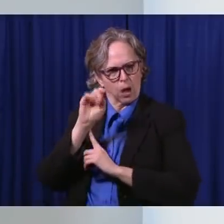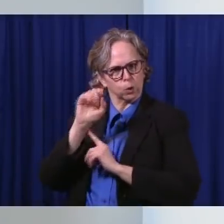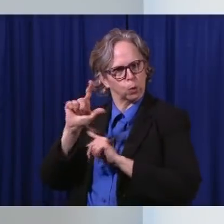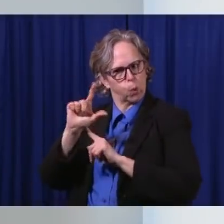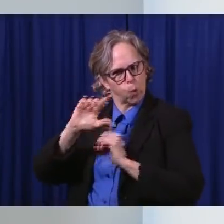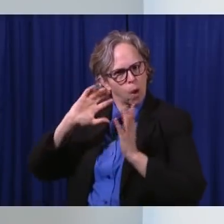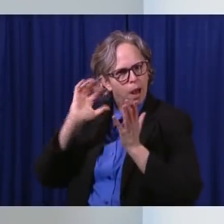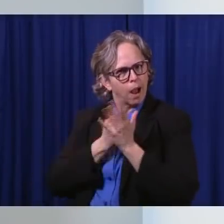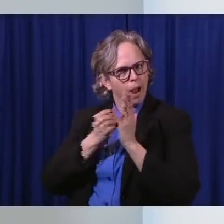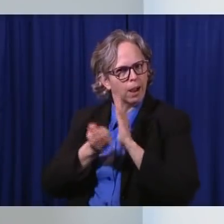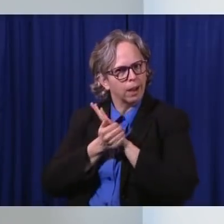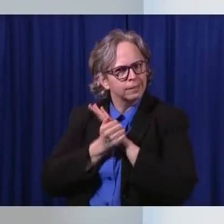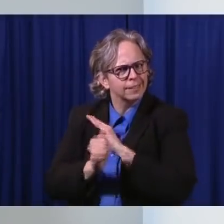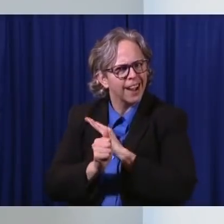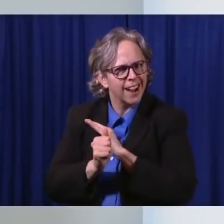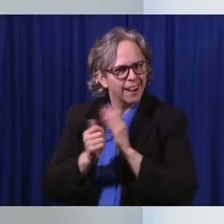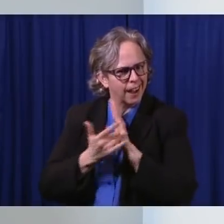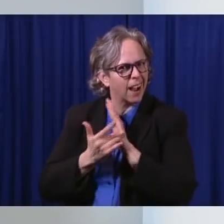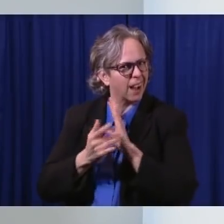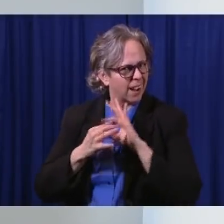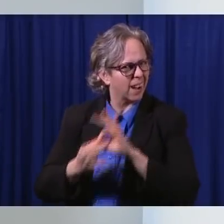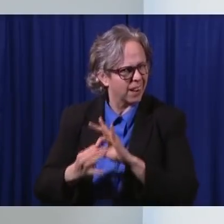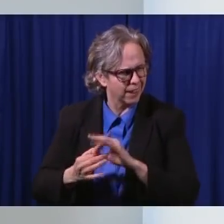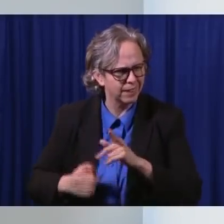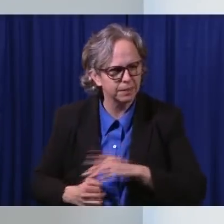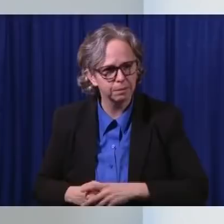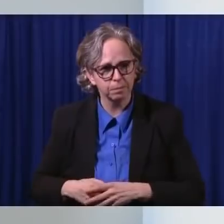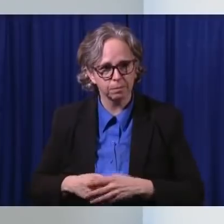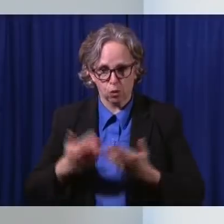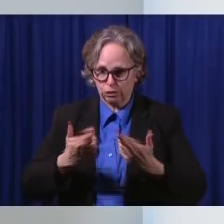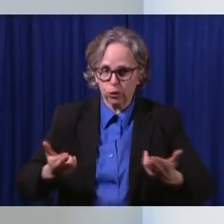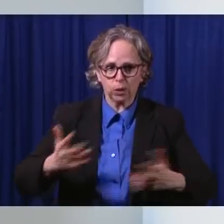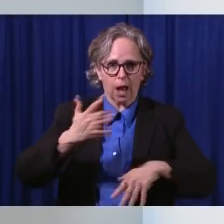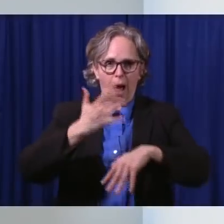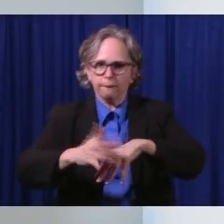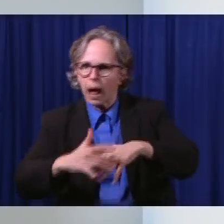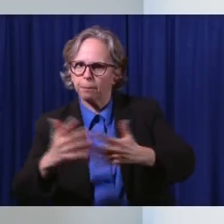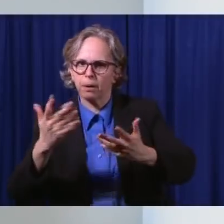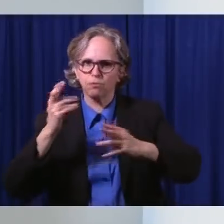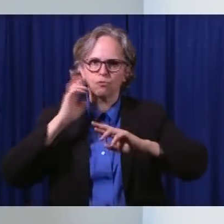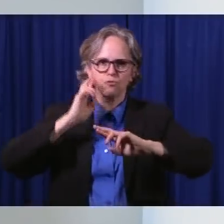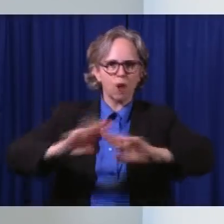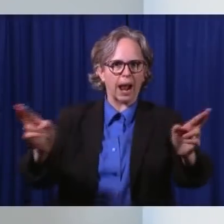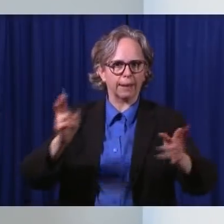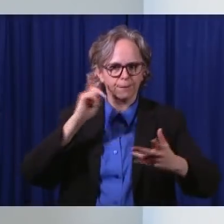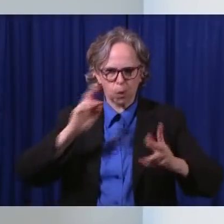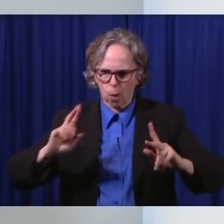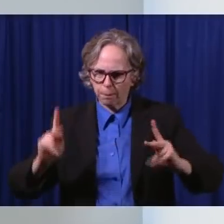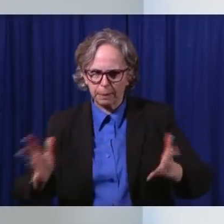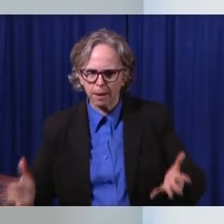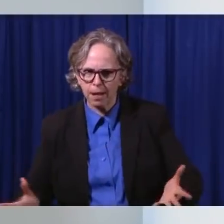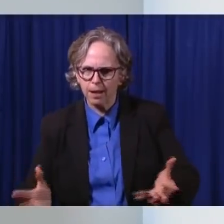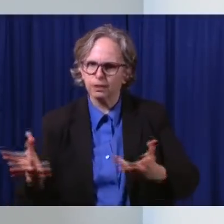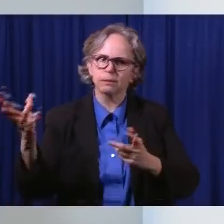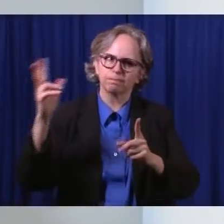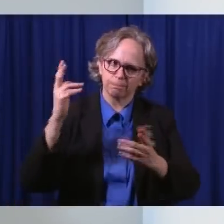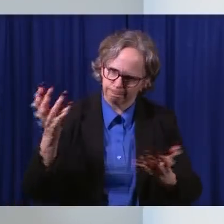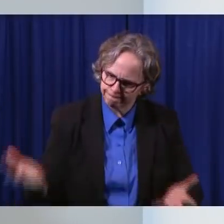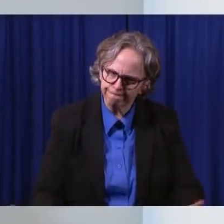THINK ABOUT THE FUTURE OF THE CAREERS AND THIS IS A TOOL FOR YOU TO TAKE ADVANTAGE OF THE PROGRAMS THAT ARE AVAILABLE AND